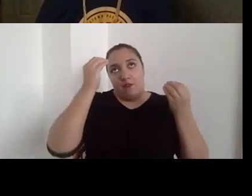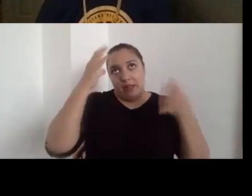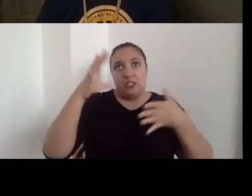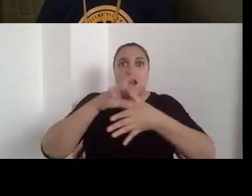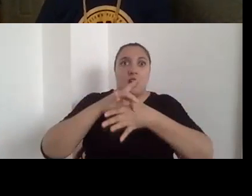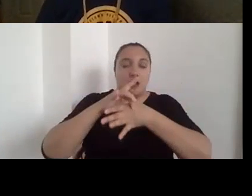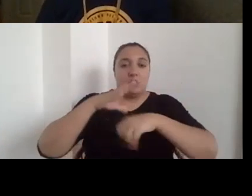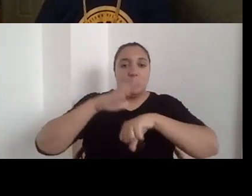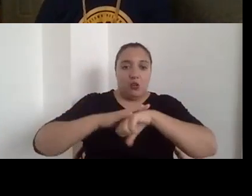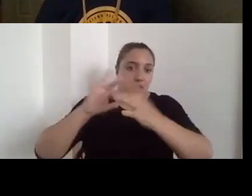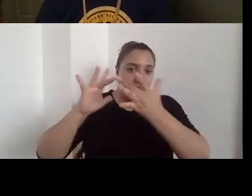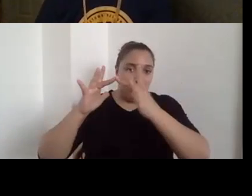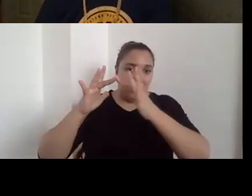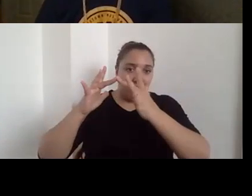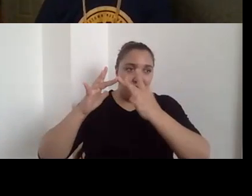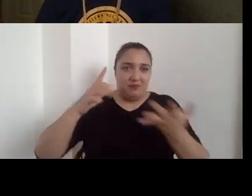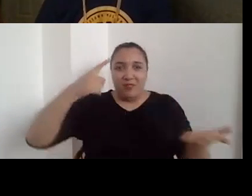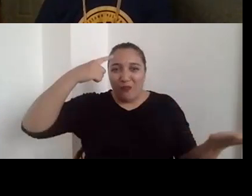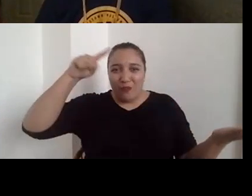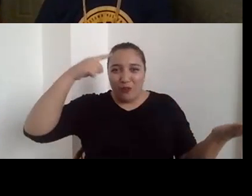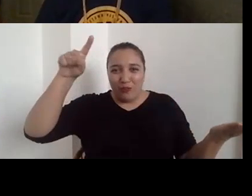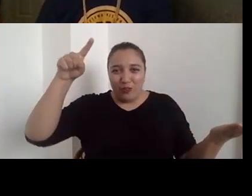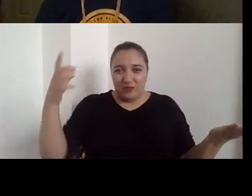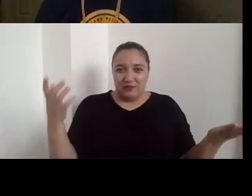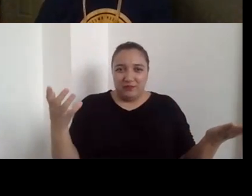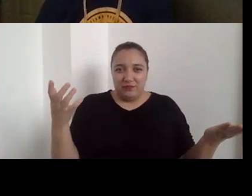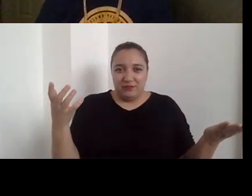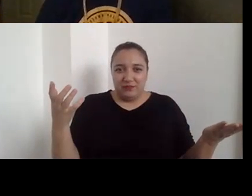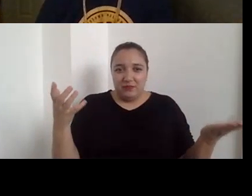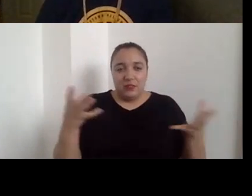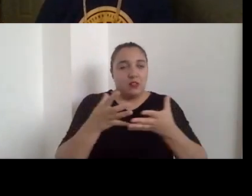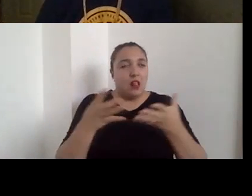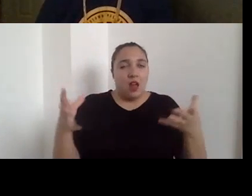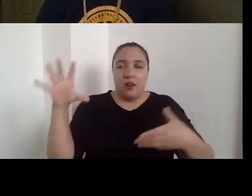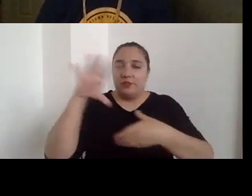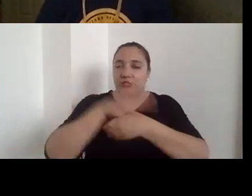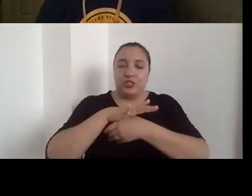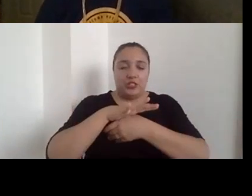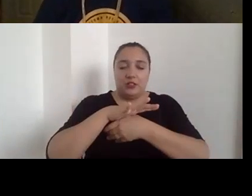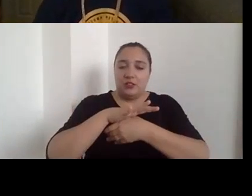for what? There's a lot of shit. I don't mean as in shitty, I just mean a lot of